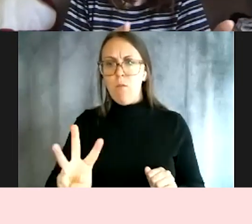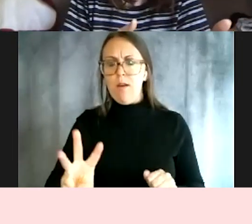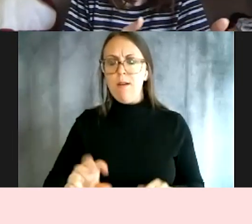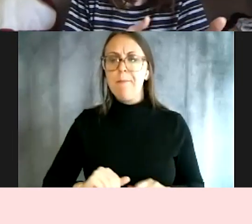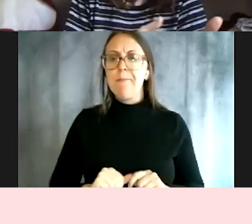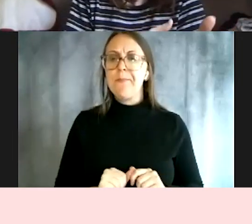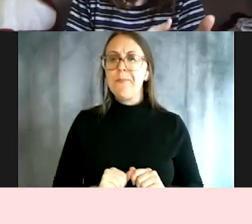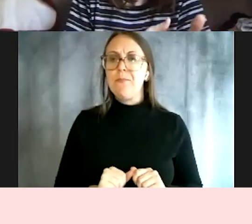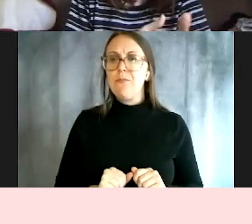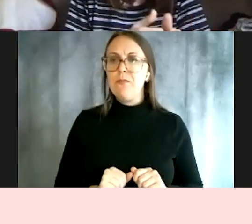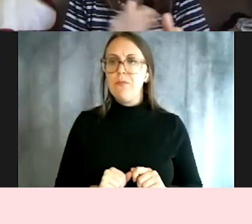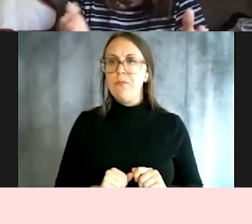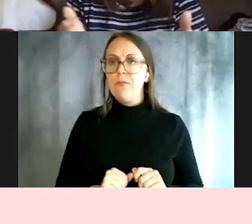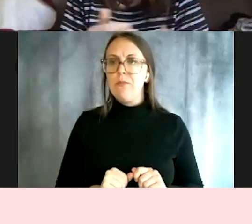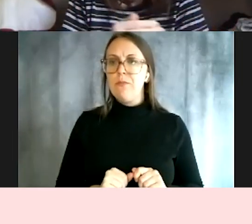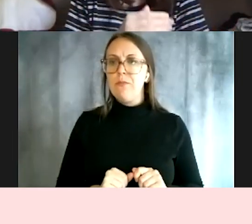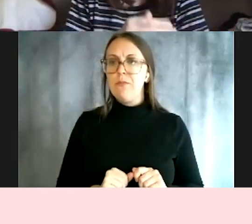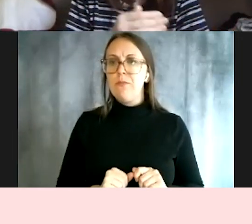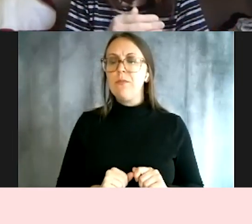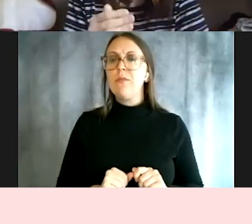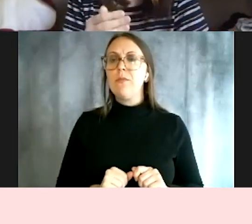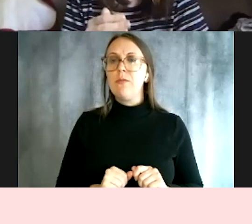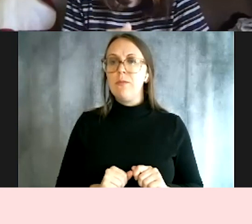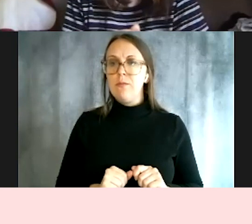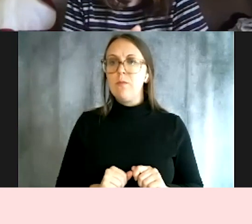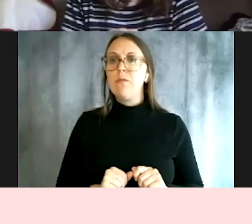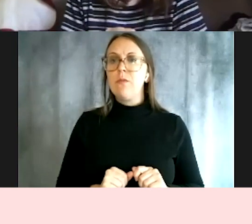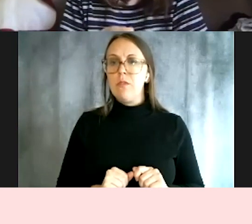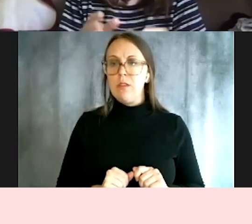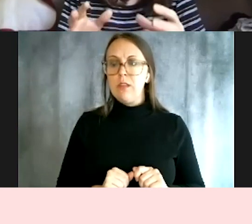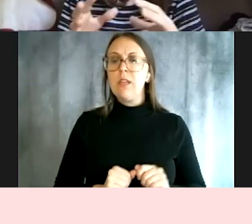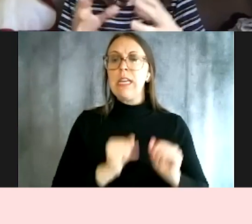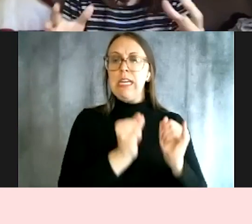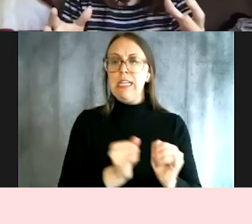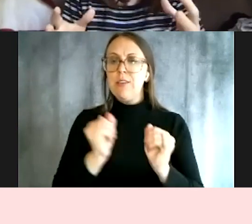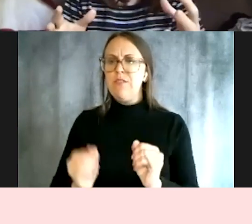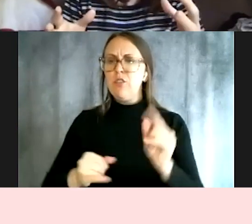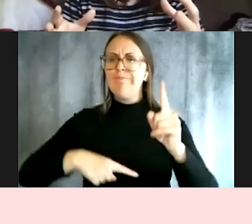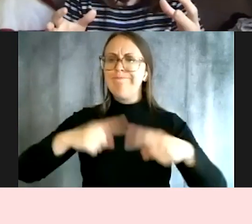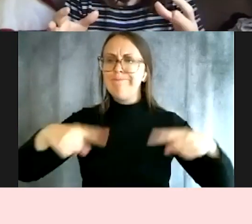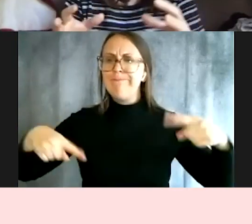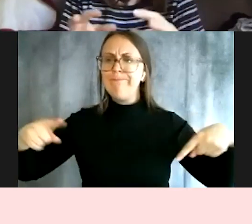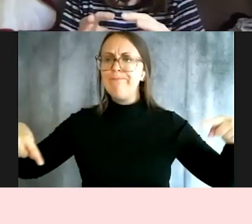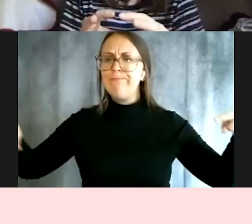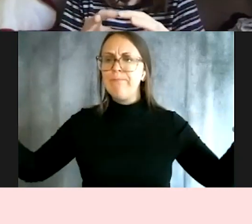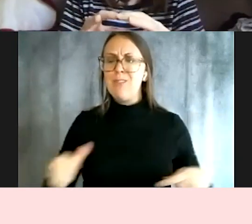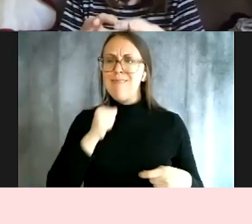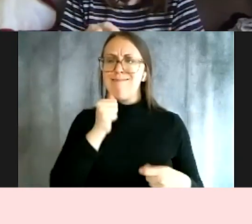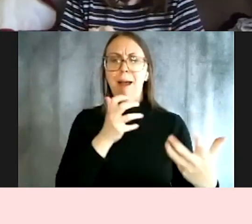the most thorough covering each individual disability but it's very good for understanding,